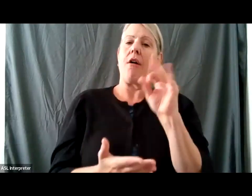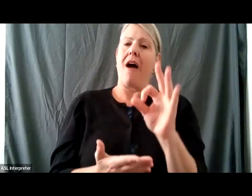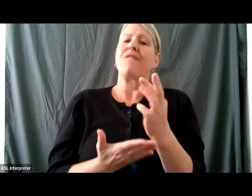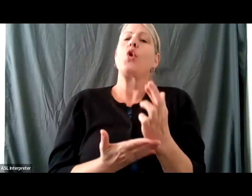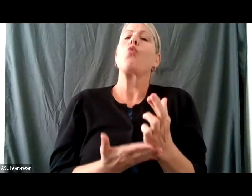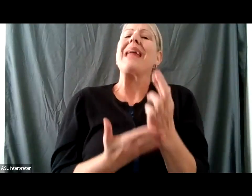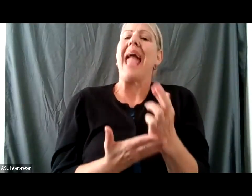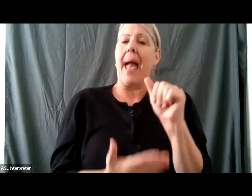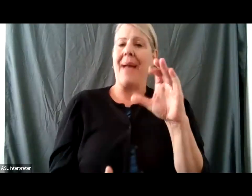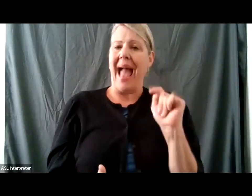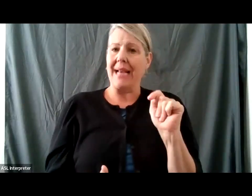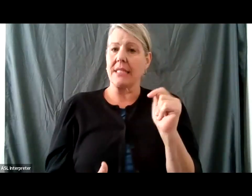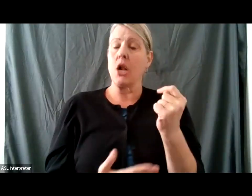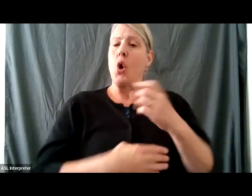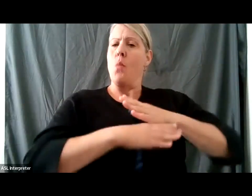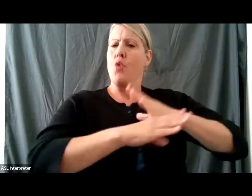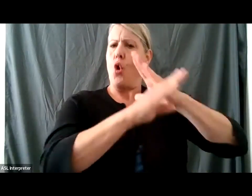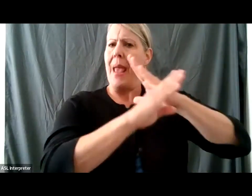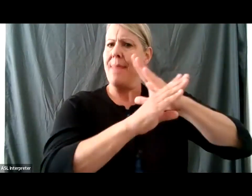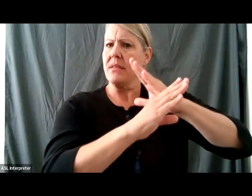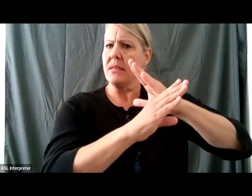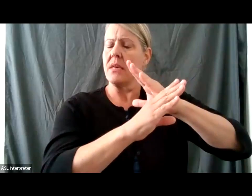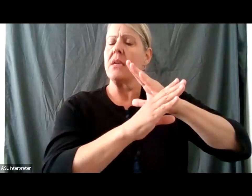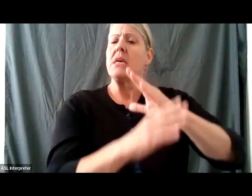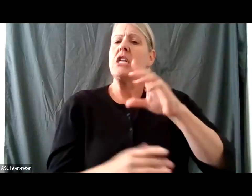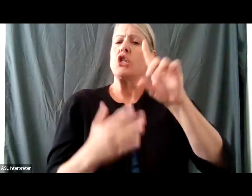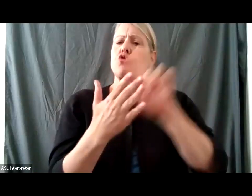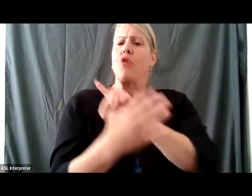A law that prohibits discrimination based on disability by recipients of